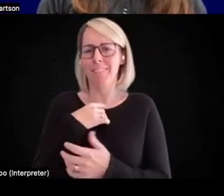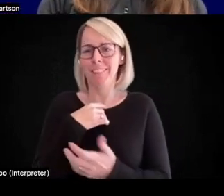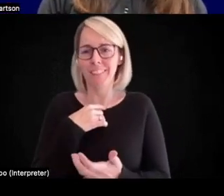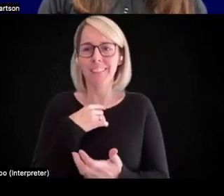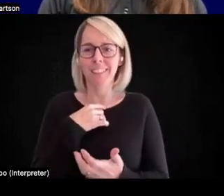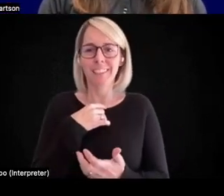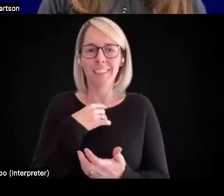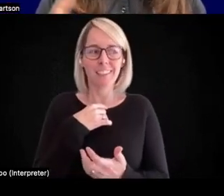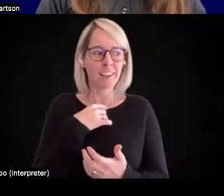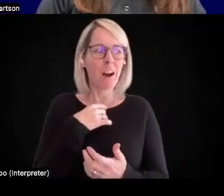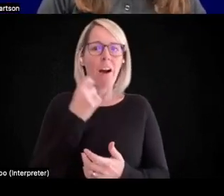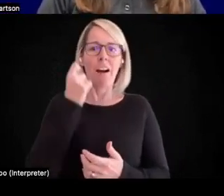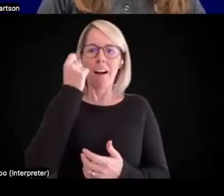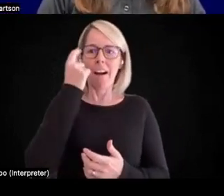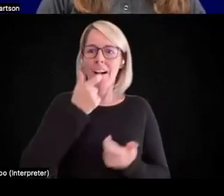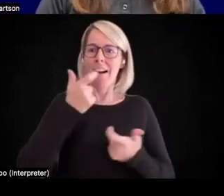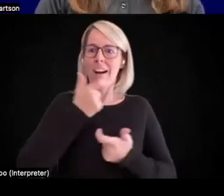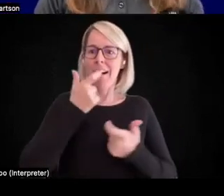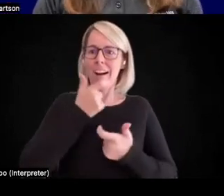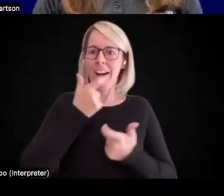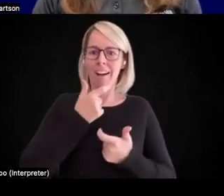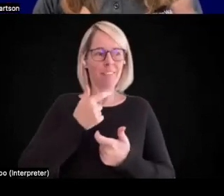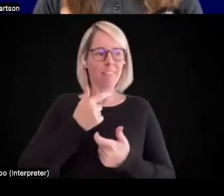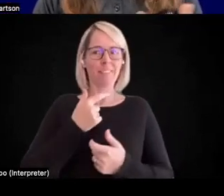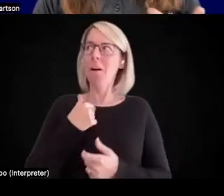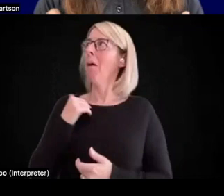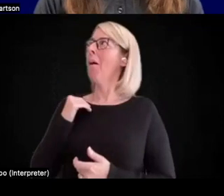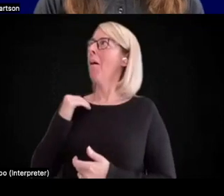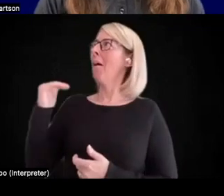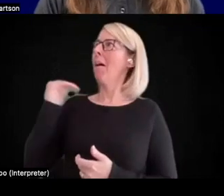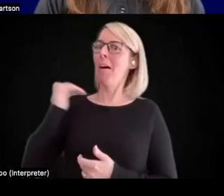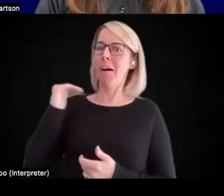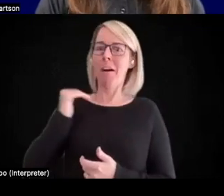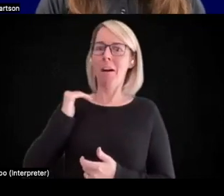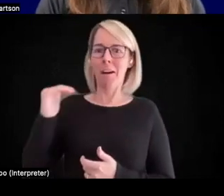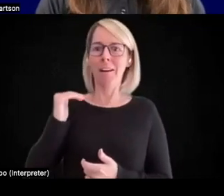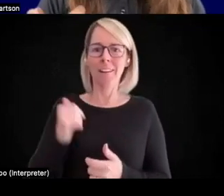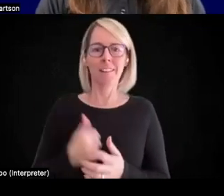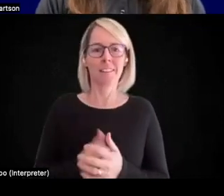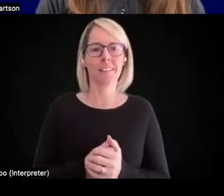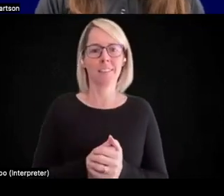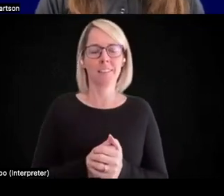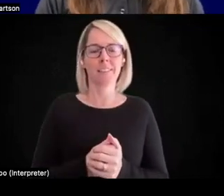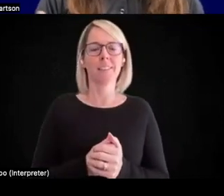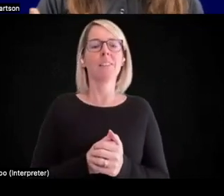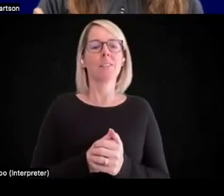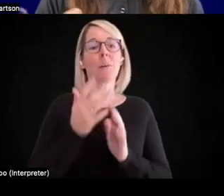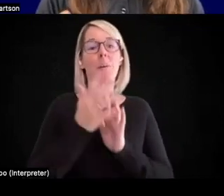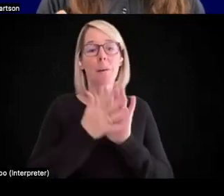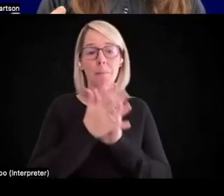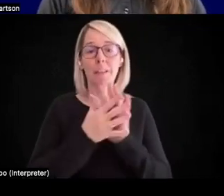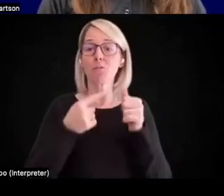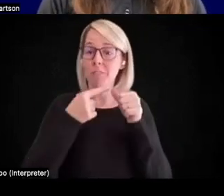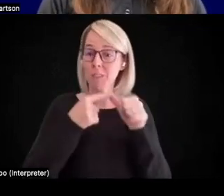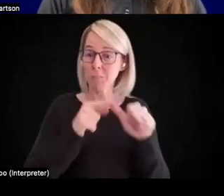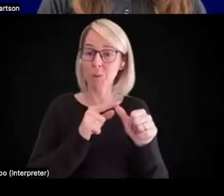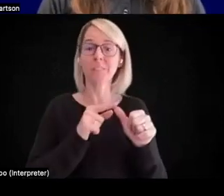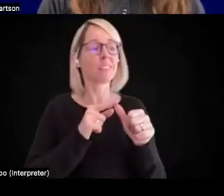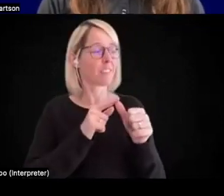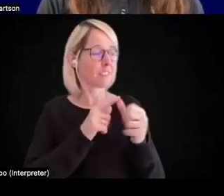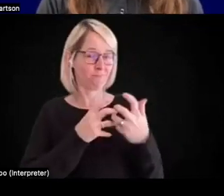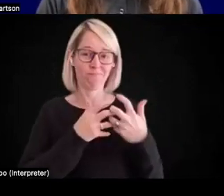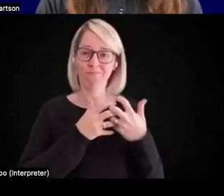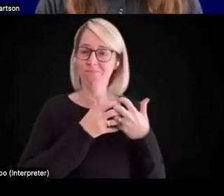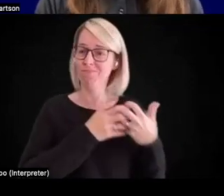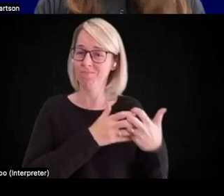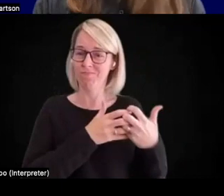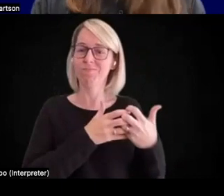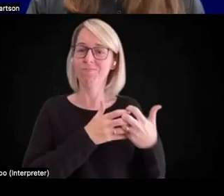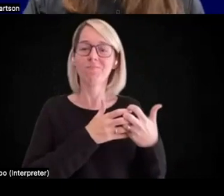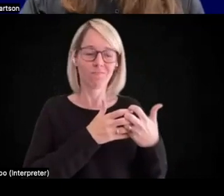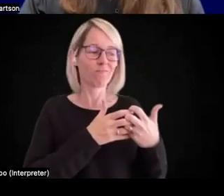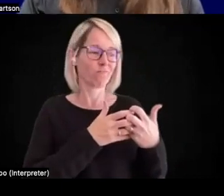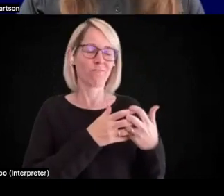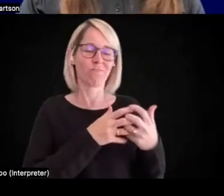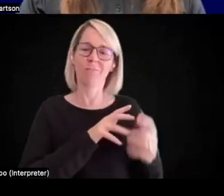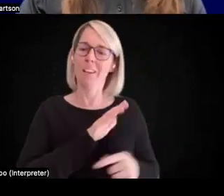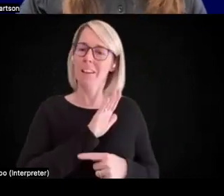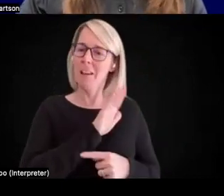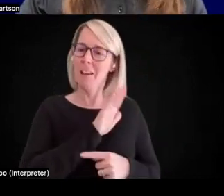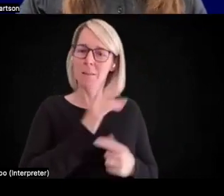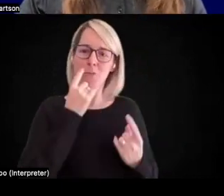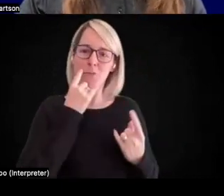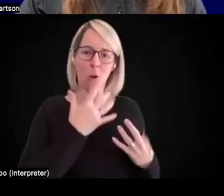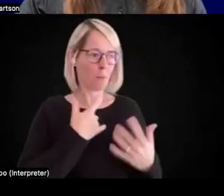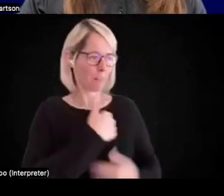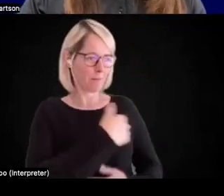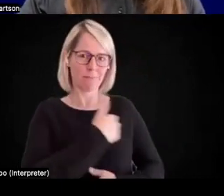noticed my laughter", so then the response is attuned, it's matching, it's empathetic.